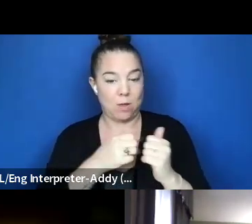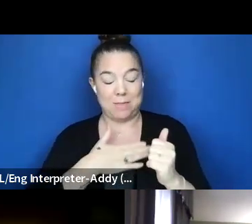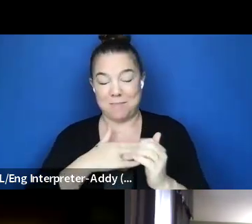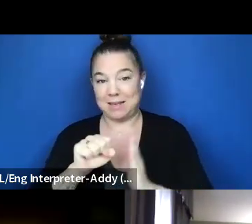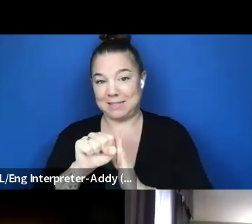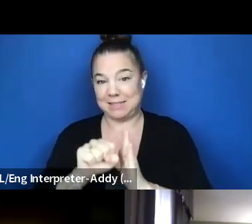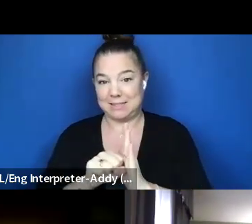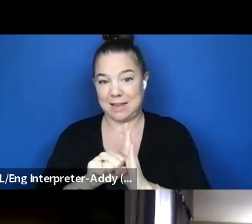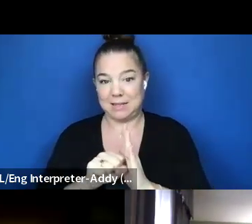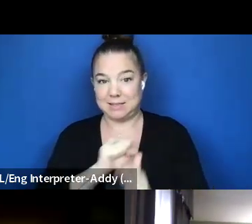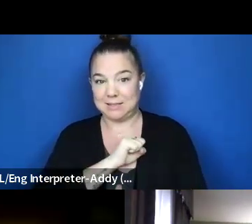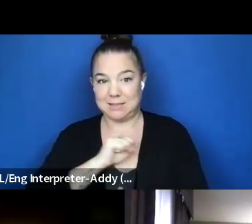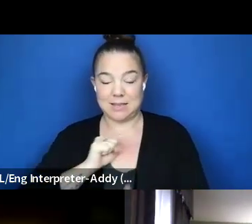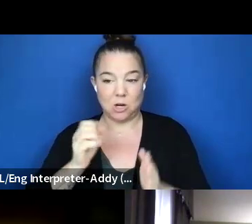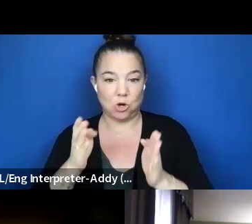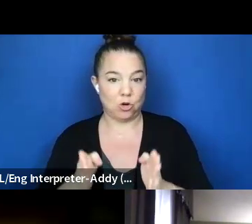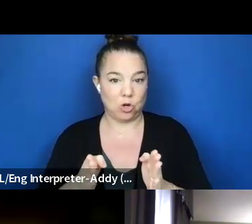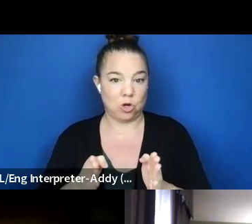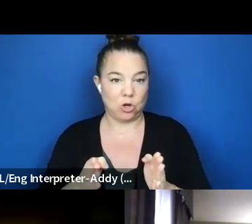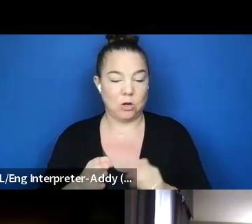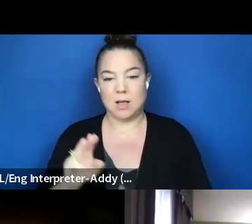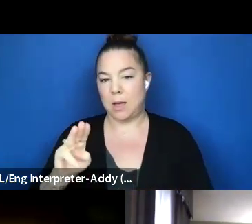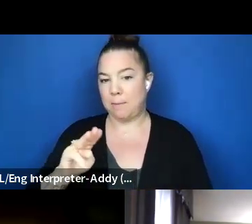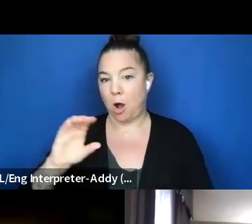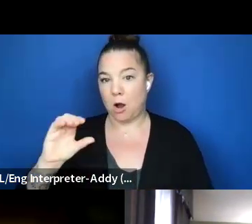Adeleigh Belyeu: State Senator down in Montgomery, April weaver, and she